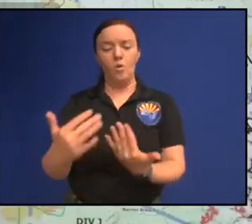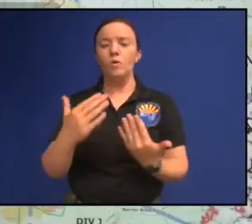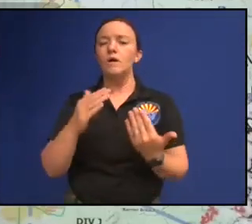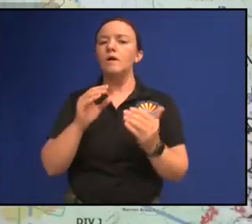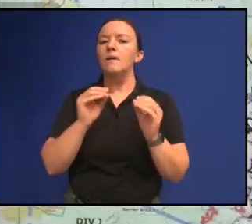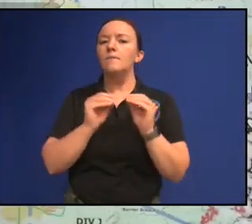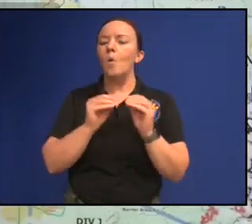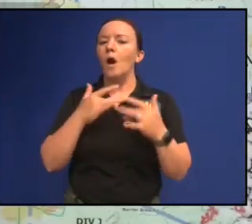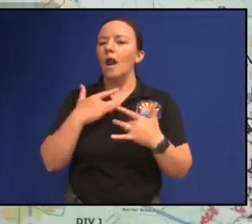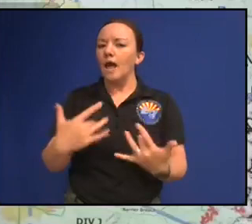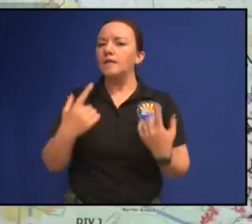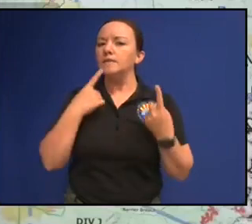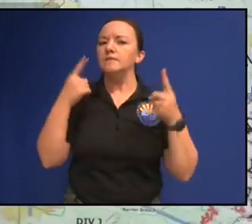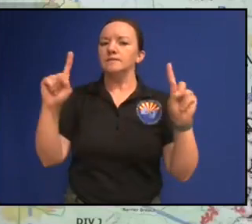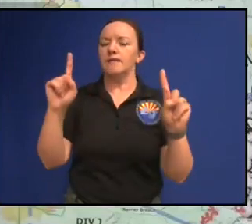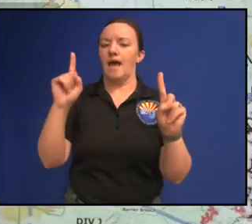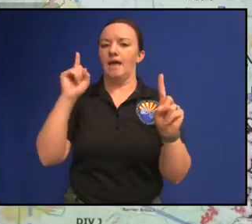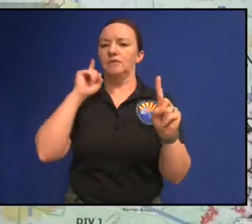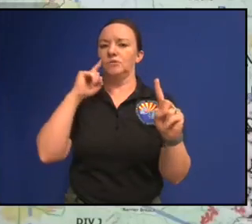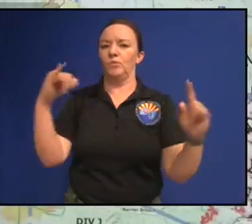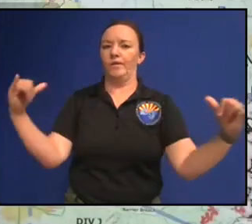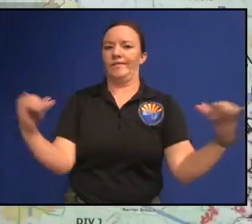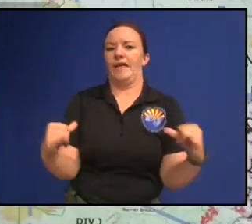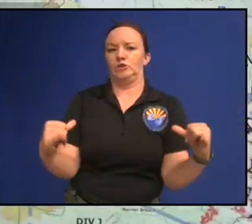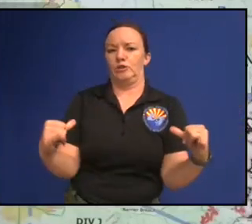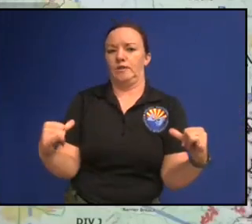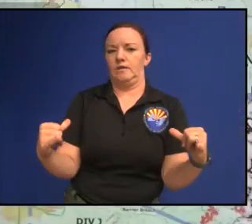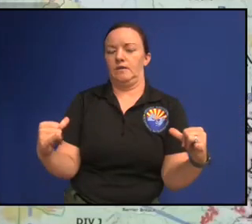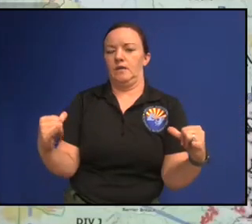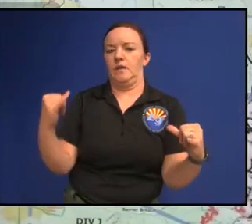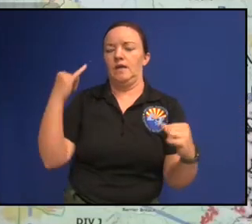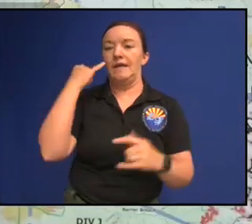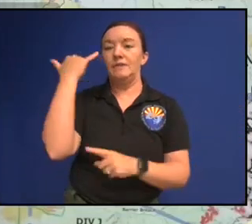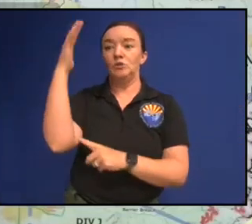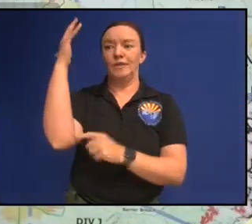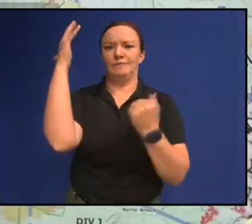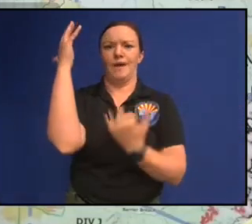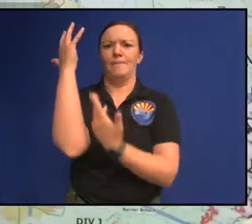CONTAINMENT LINES. SO WHAT YOU'D SEE IF YOU WENT UP THERE TODAY FOR THE